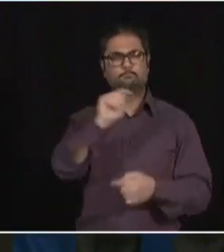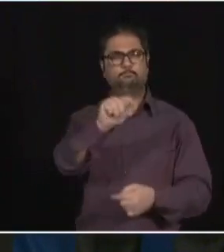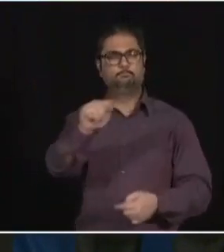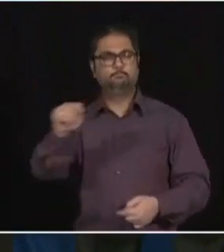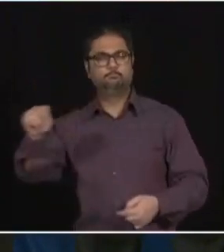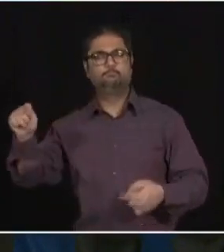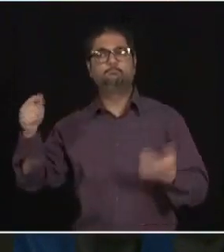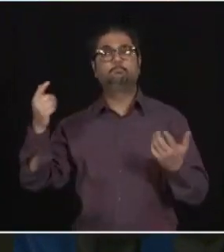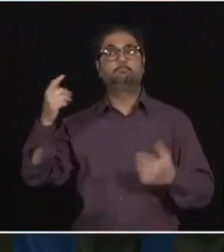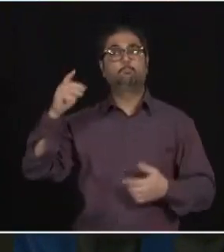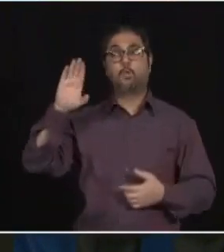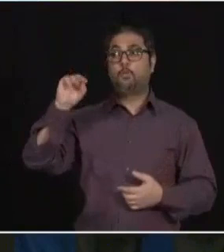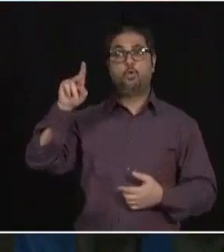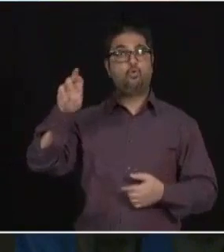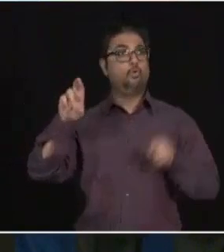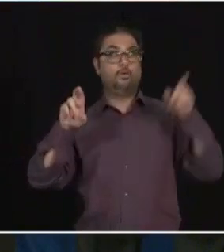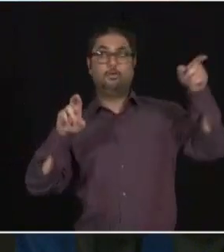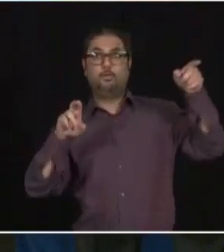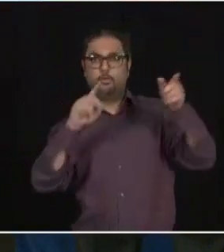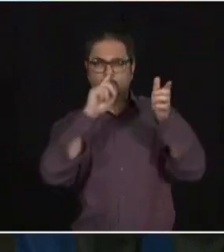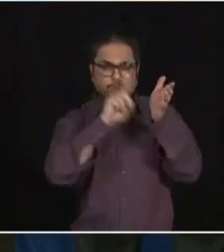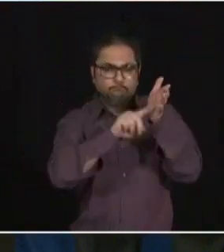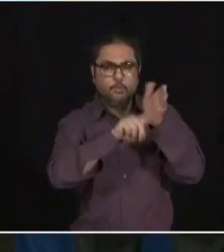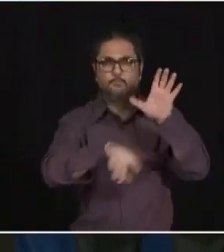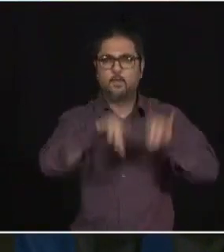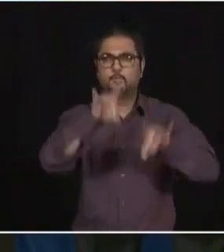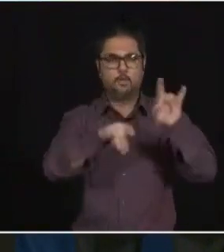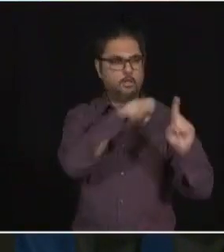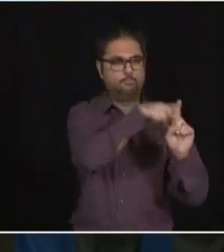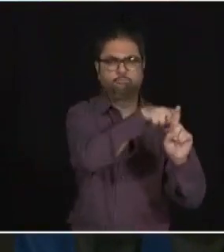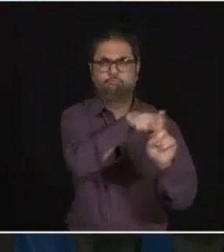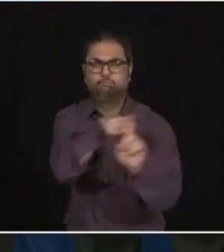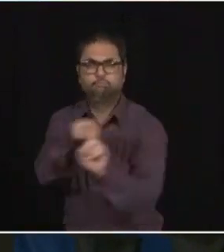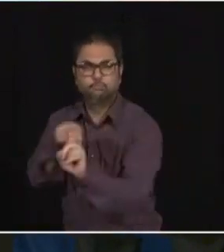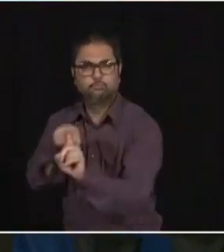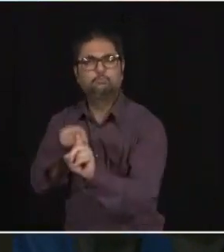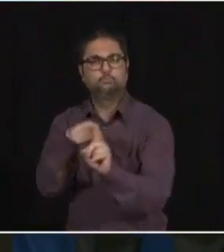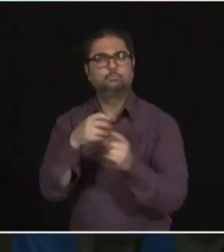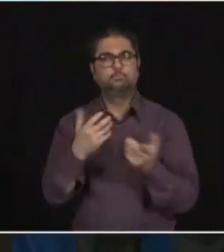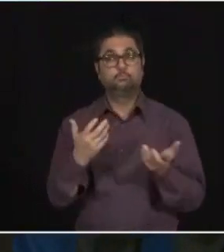to work with our federal government and partner up with them and work with them